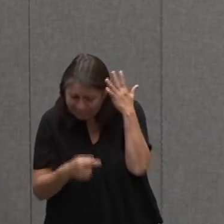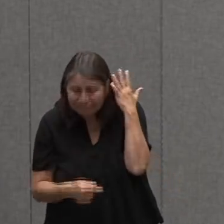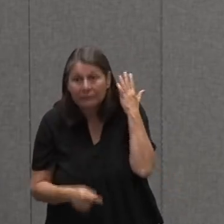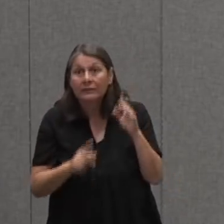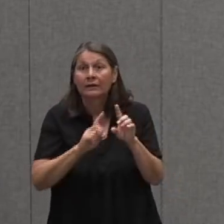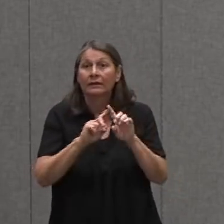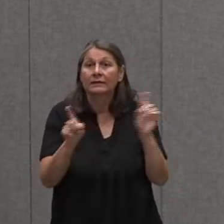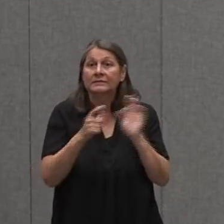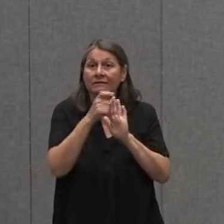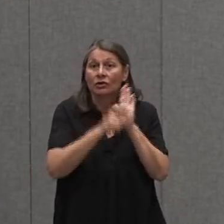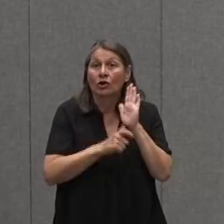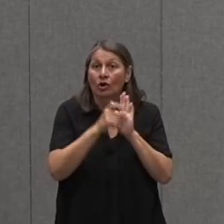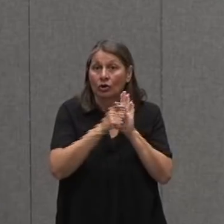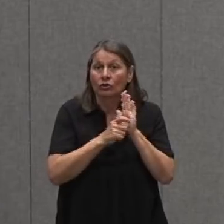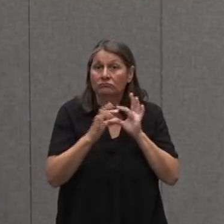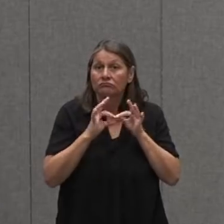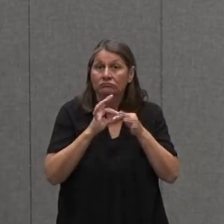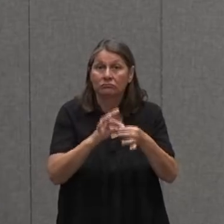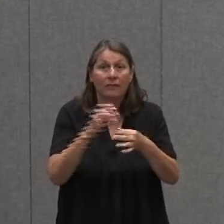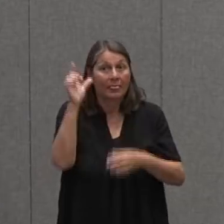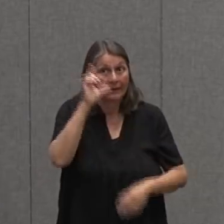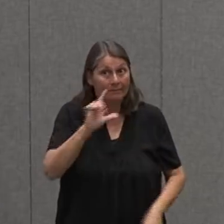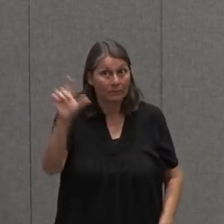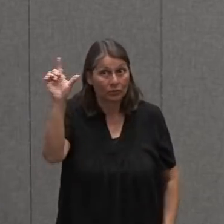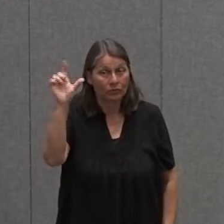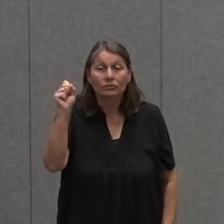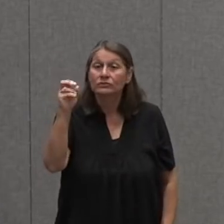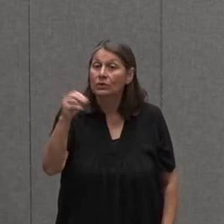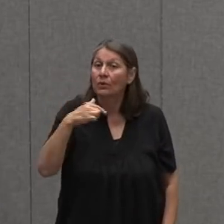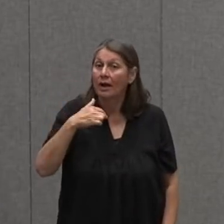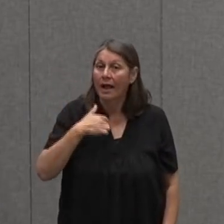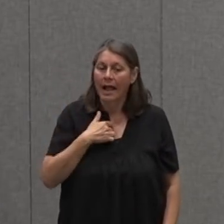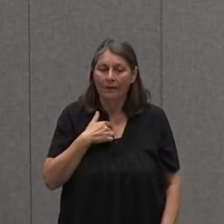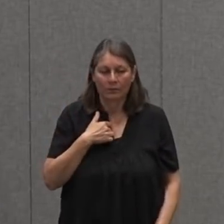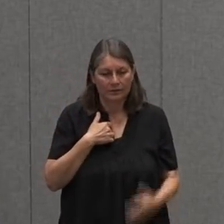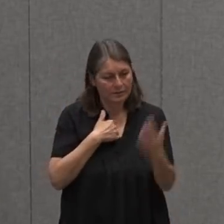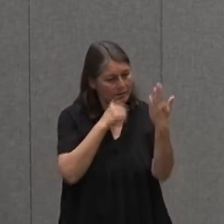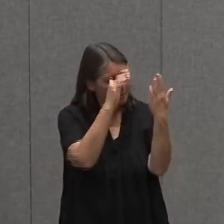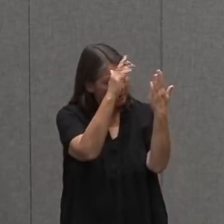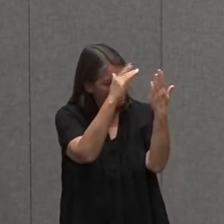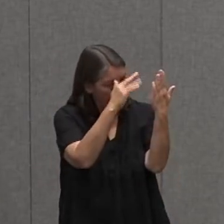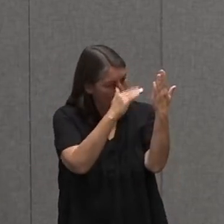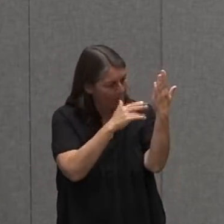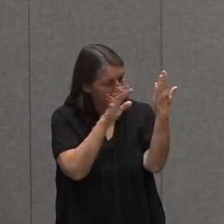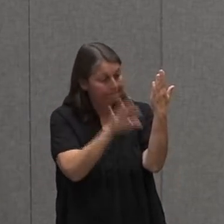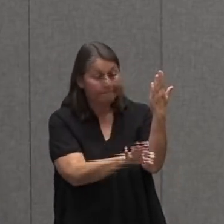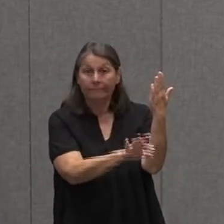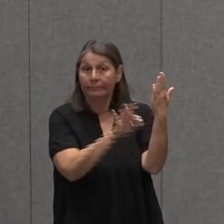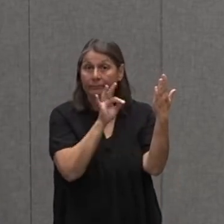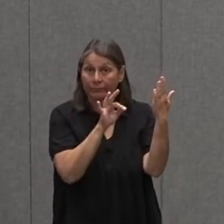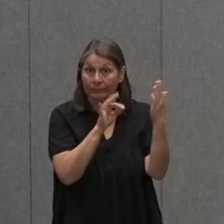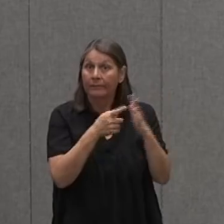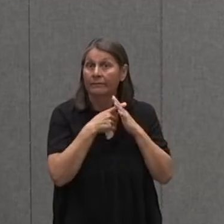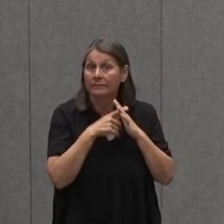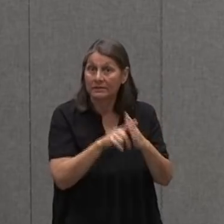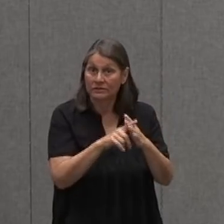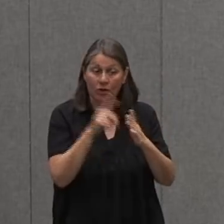around the moon. So I would be choosing one of these articles to start my research for the moon.